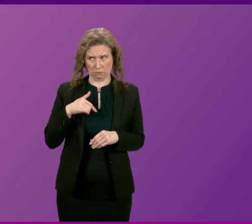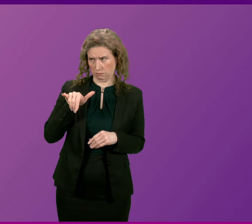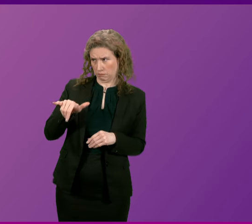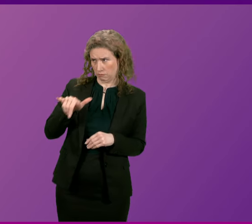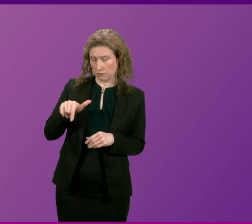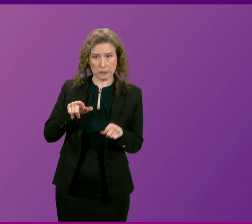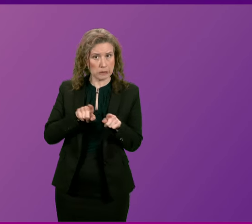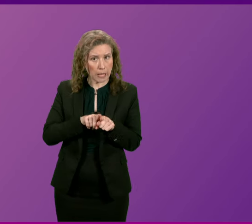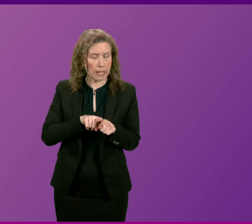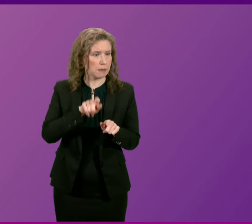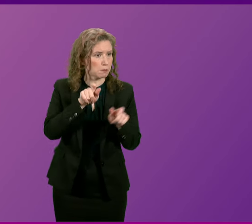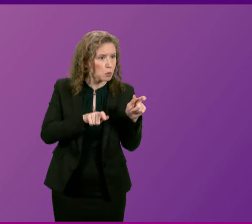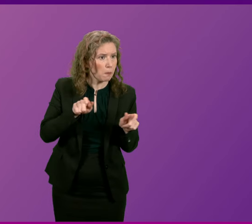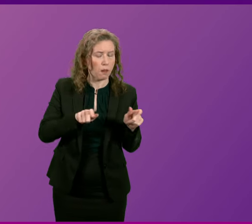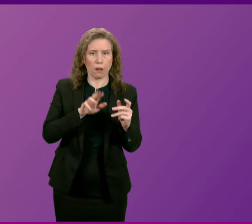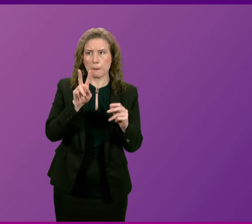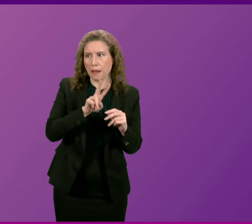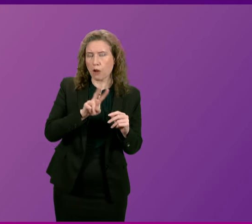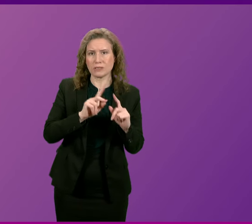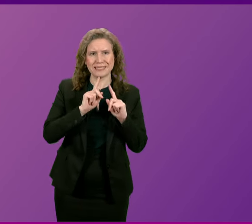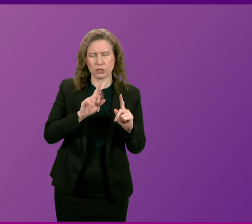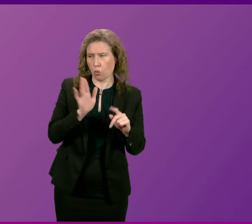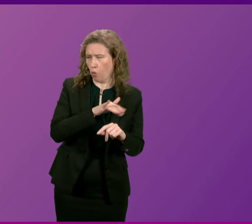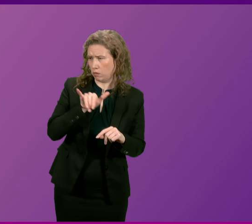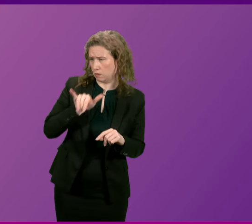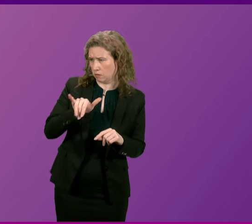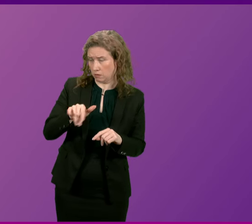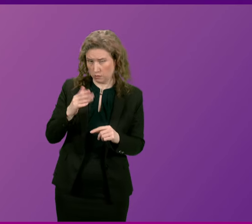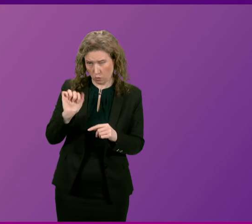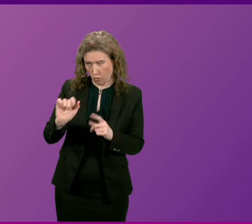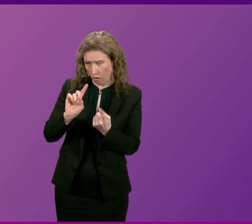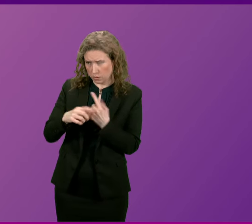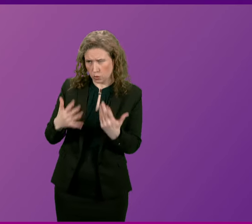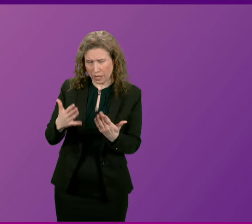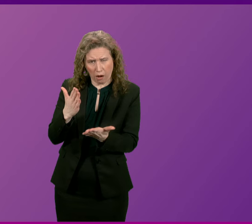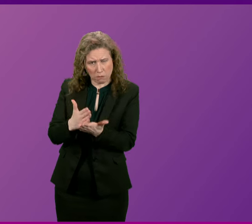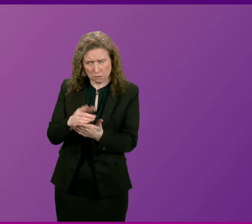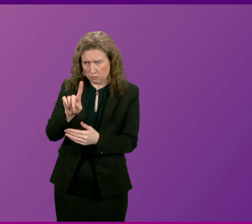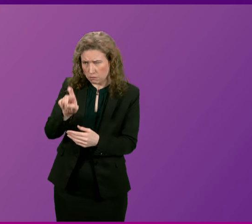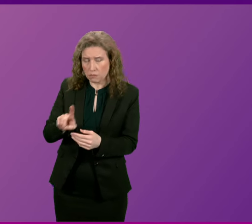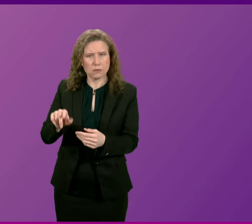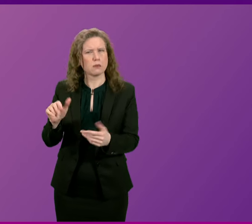pupil or teacher will be. We were supposed to have a different style of politics,